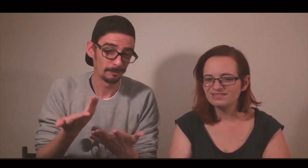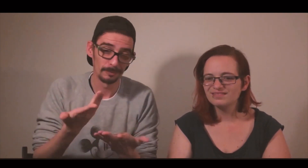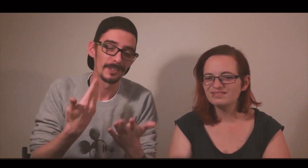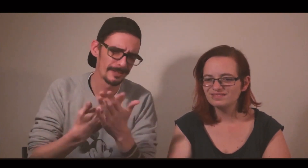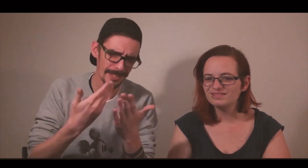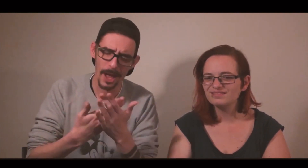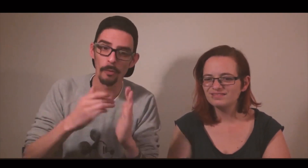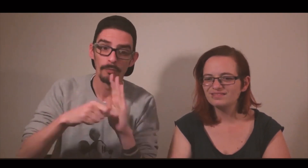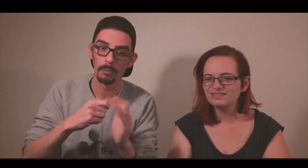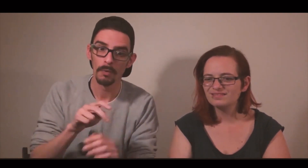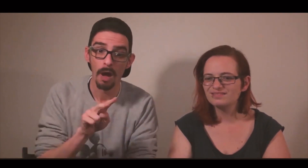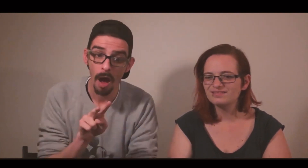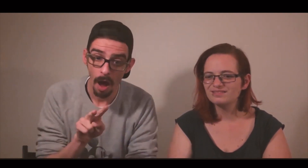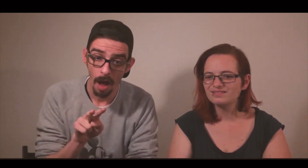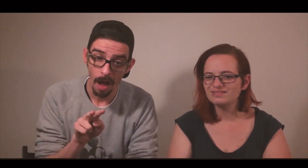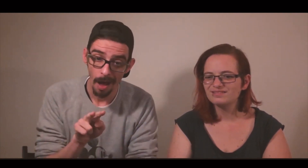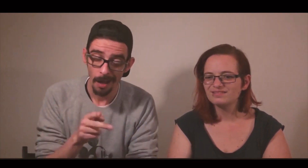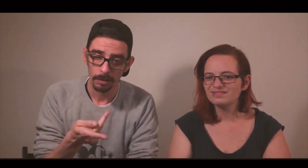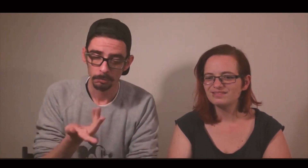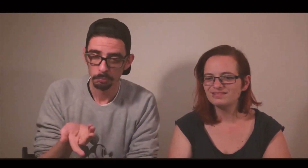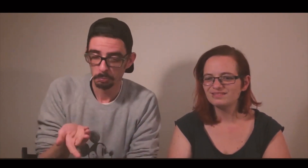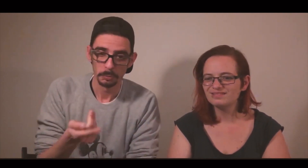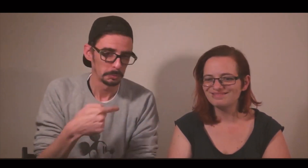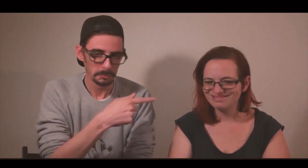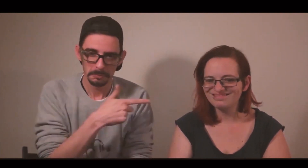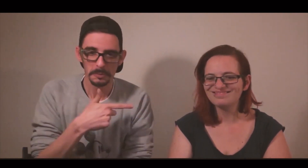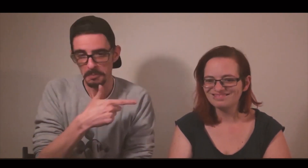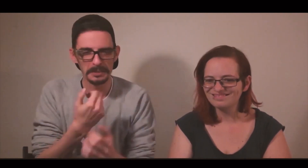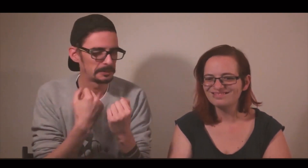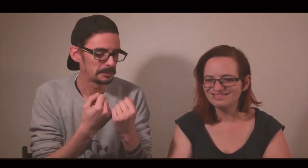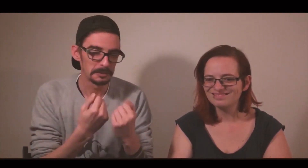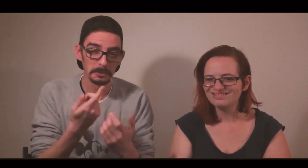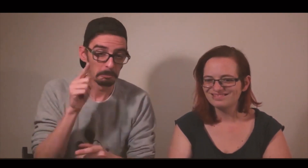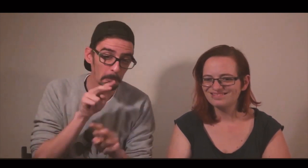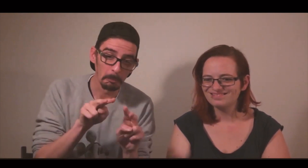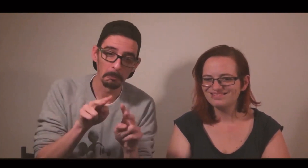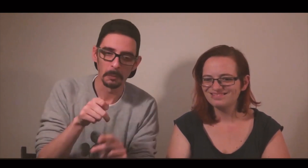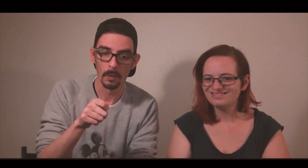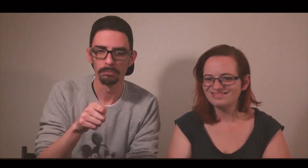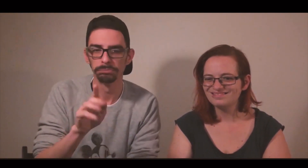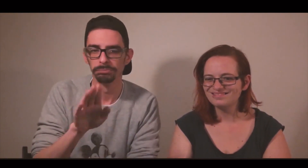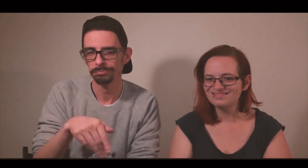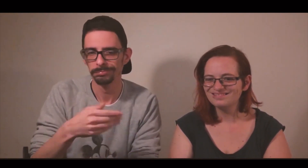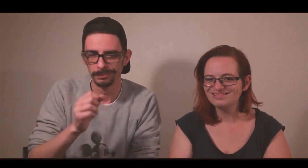That was what captivated me about this movie. I think both of us will surely watch this film